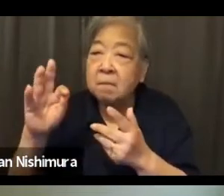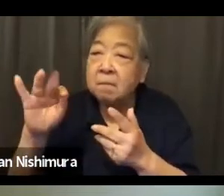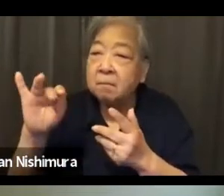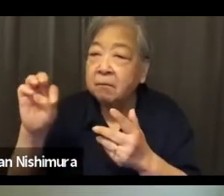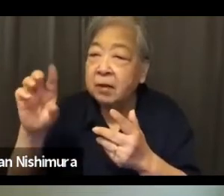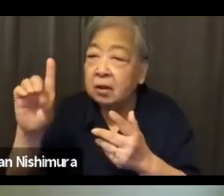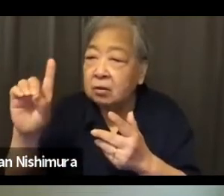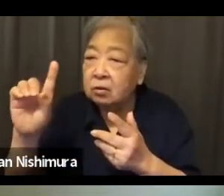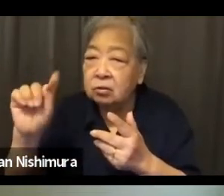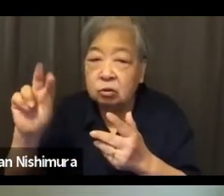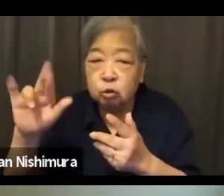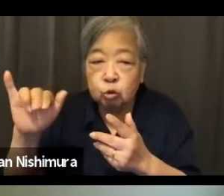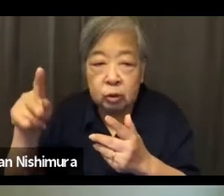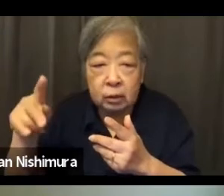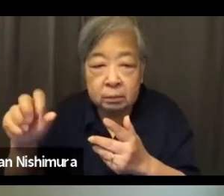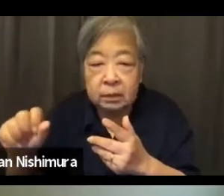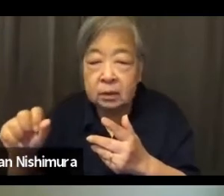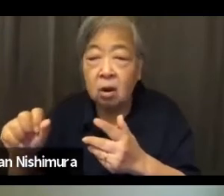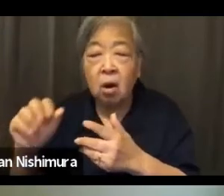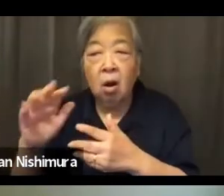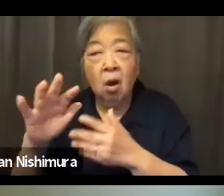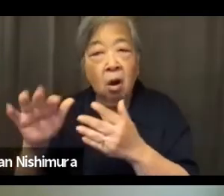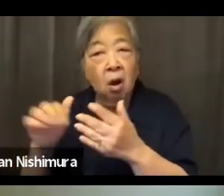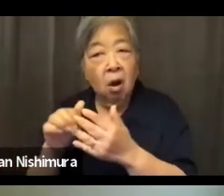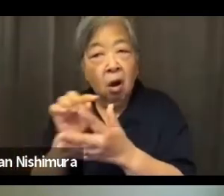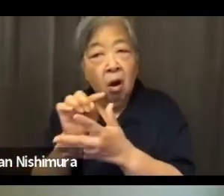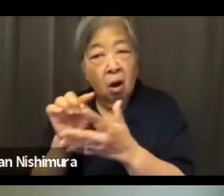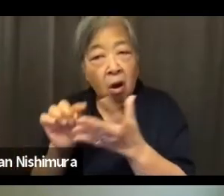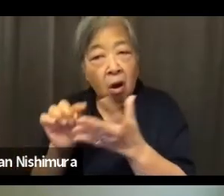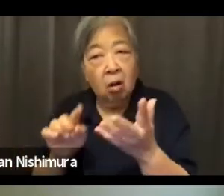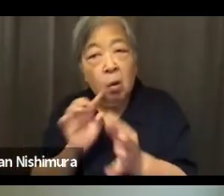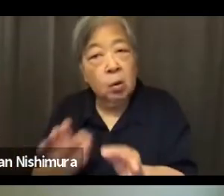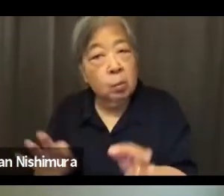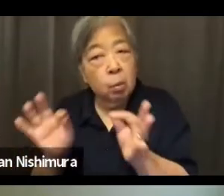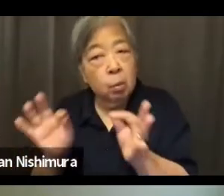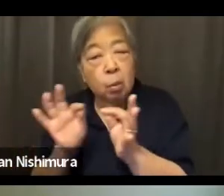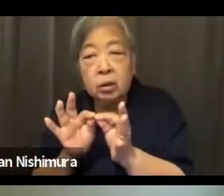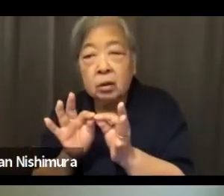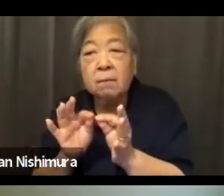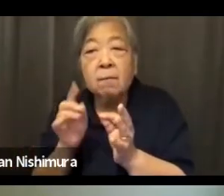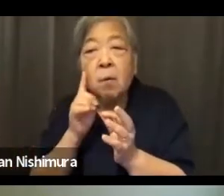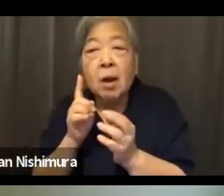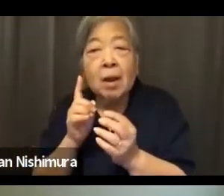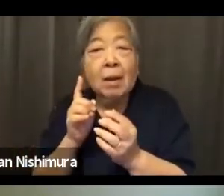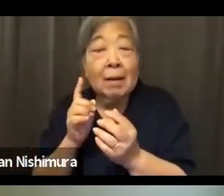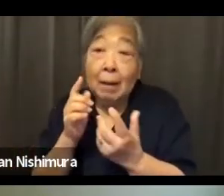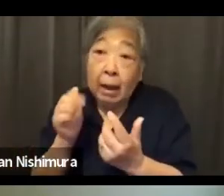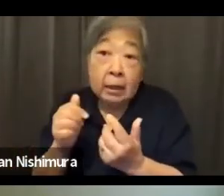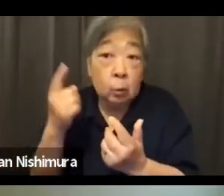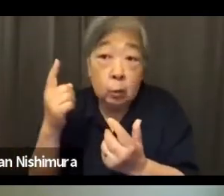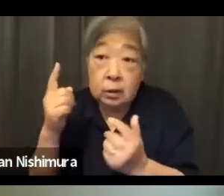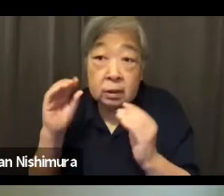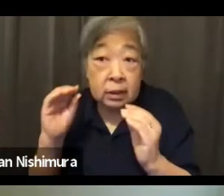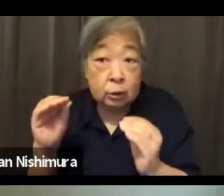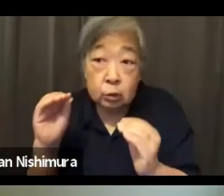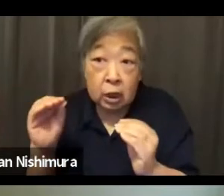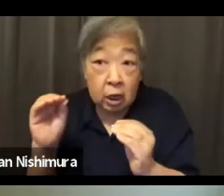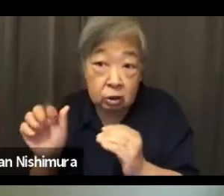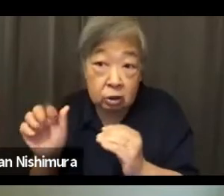all going to be aspects that are important to anyone's education abroad experience.